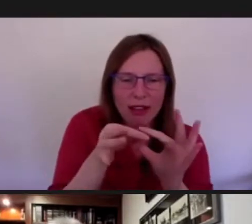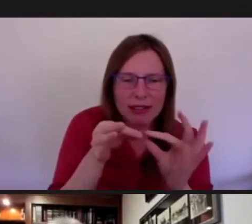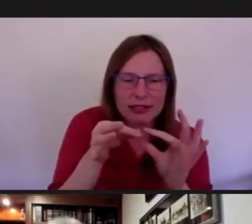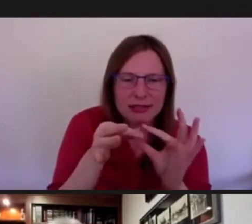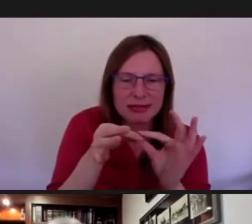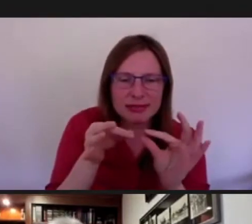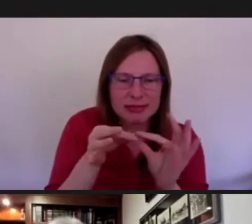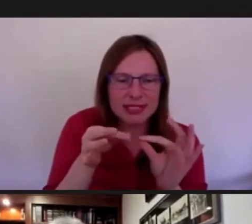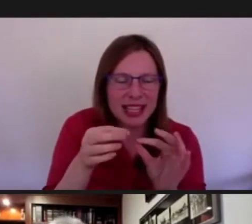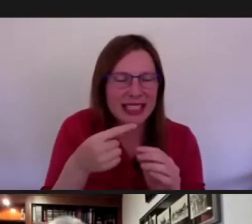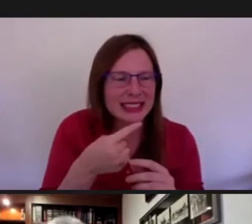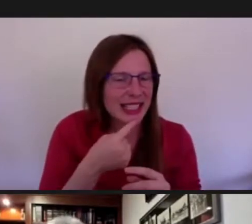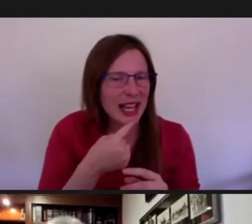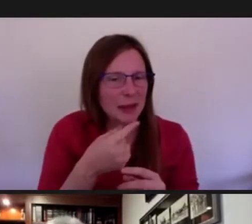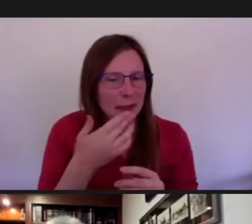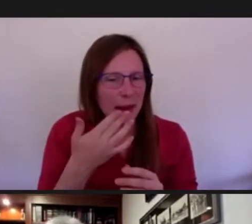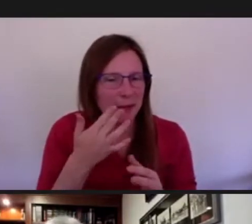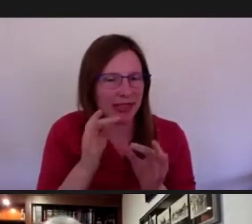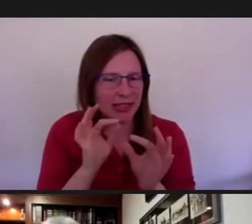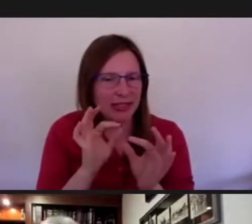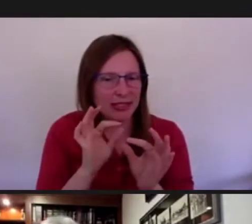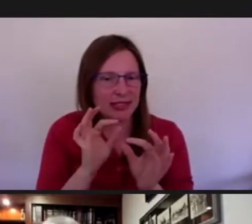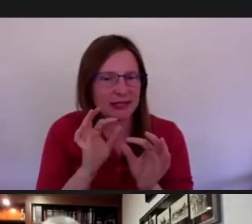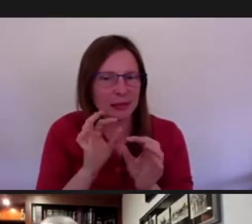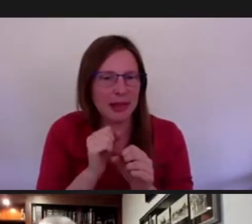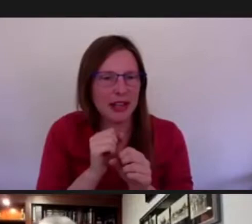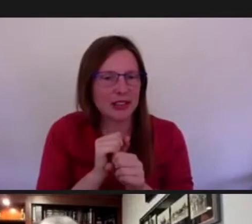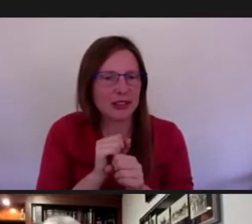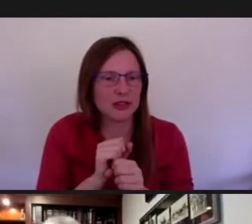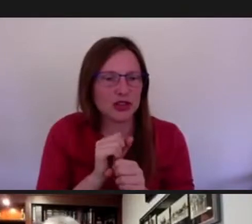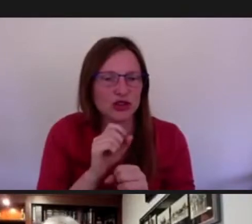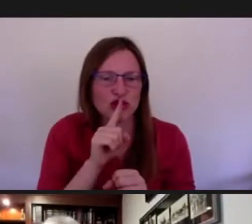I’m sorry, I’m sorry to interrupt, just want make a quick pause, to